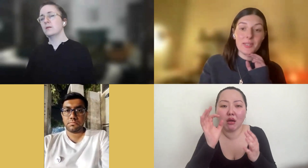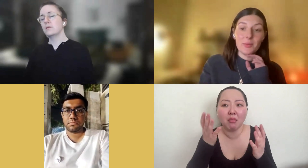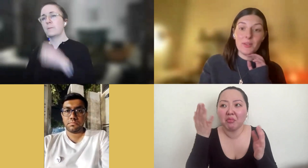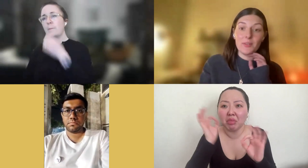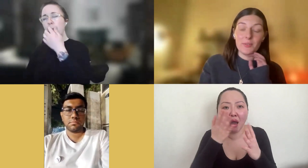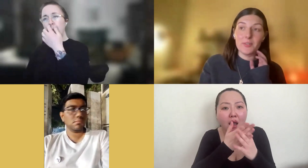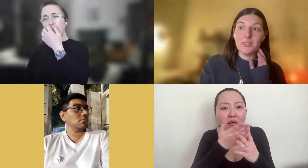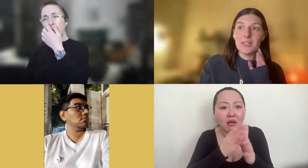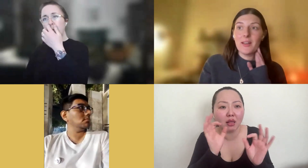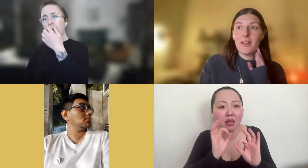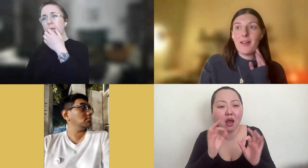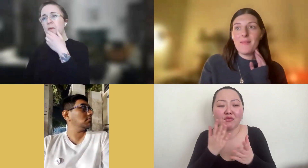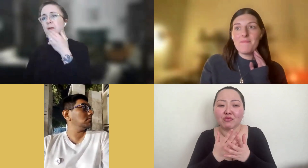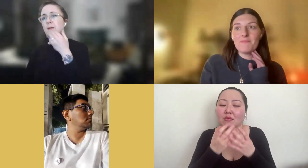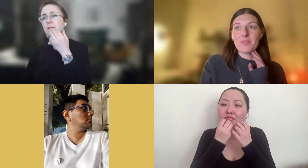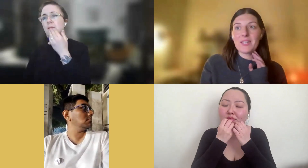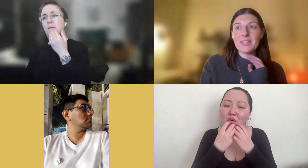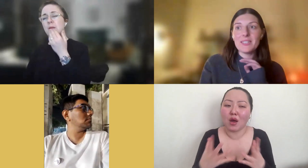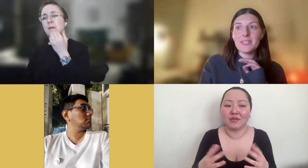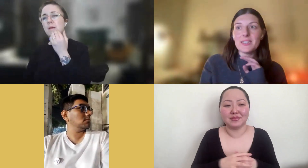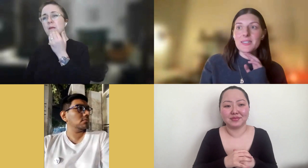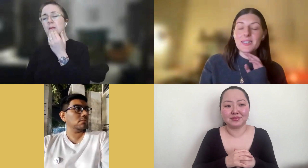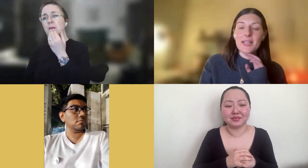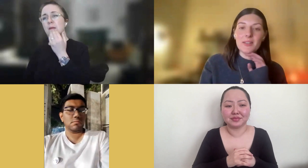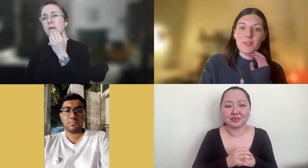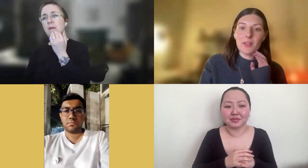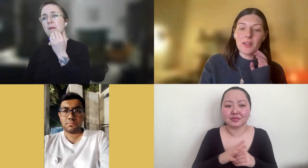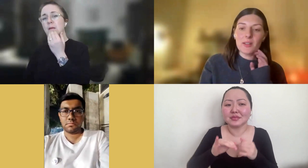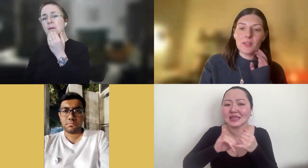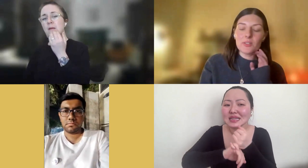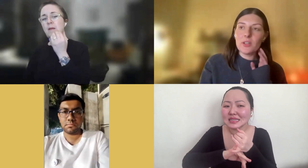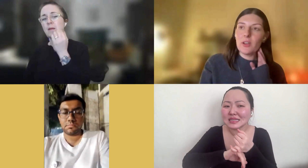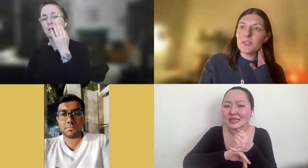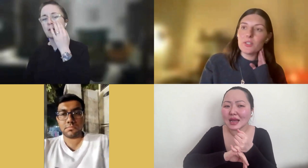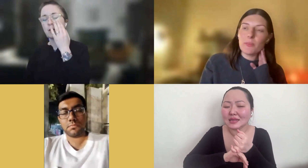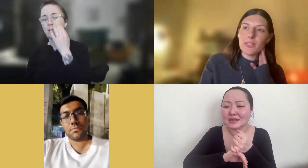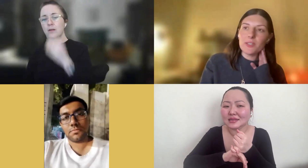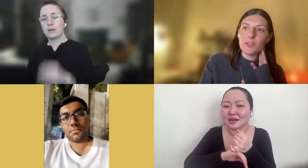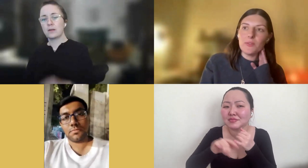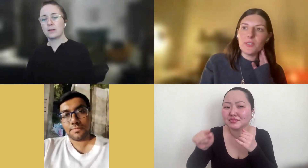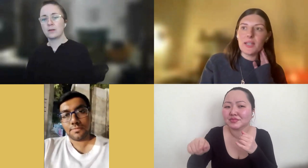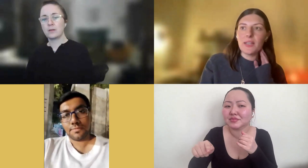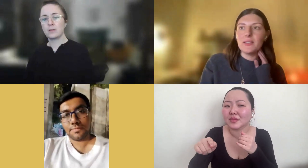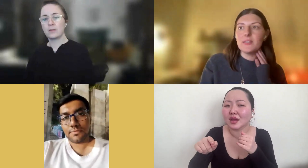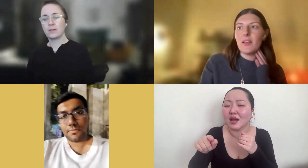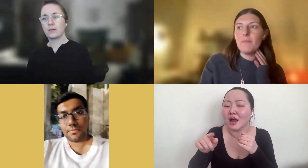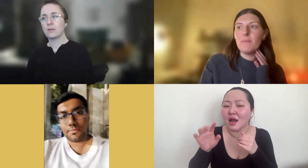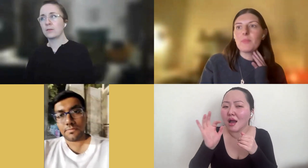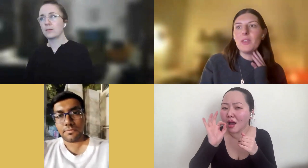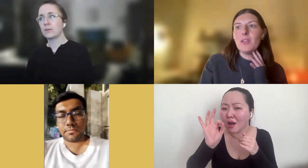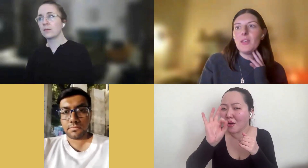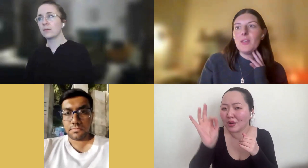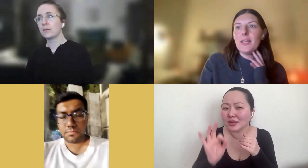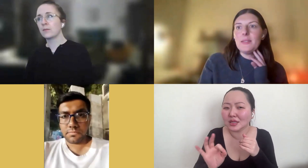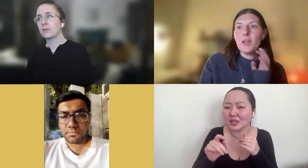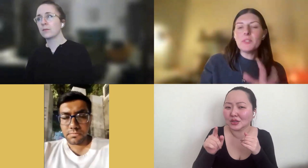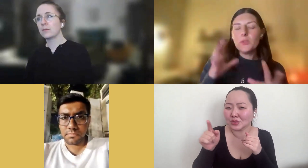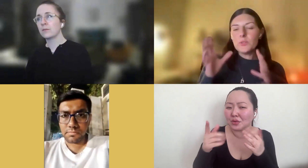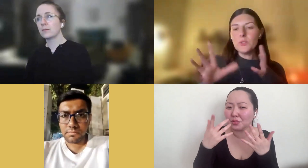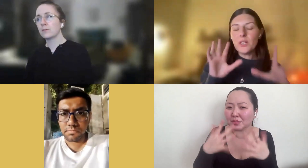it's really wonderful. Siddhant, to go back to you for a second. In terms of,